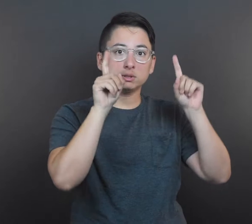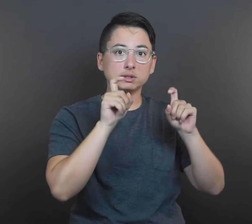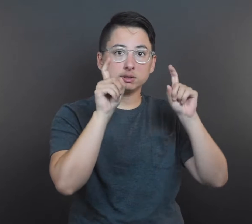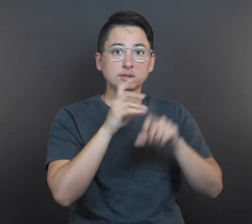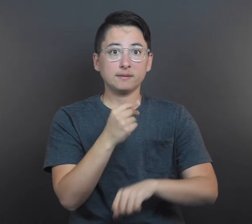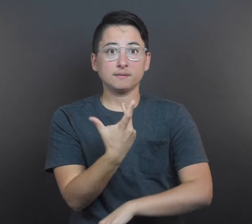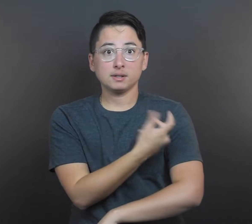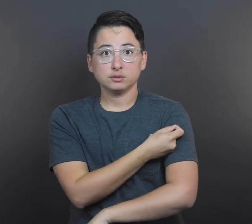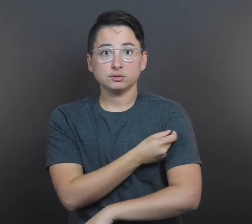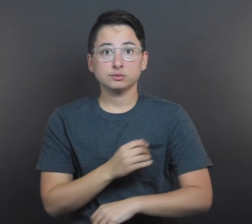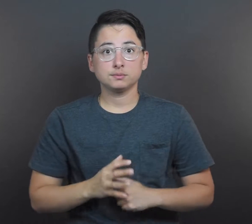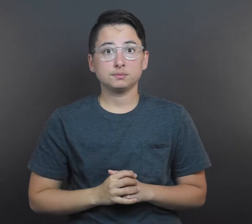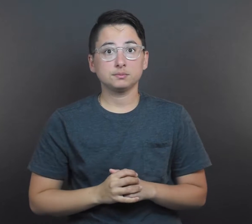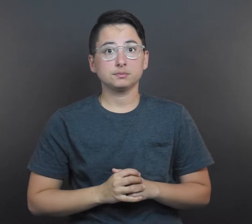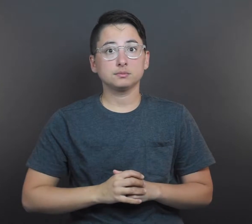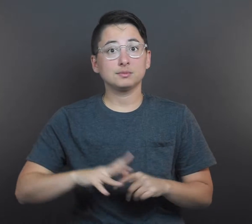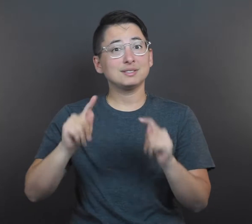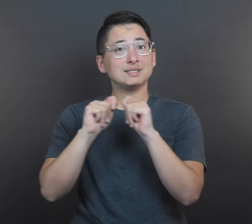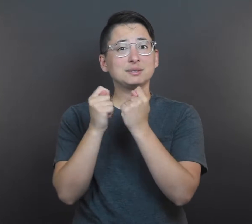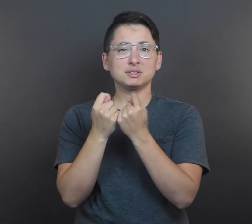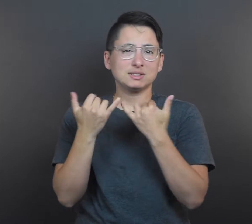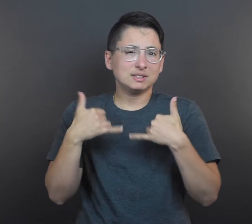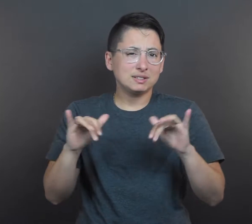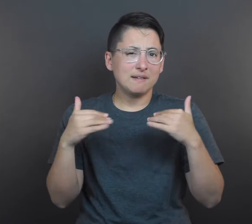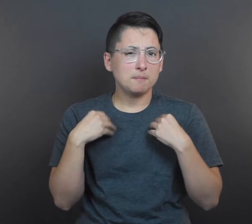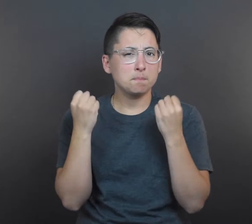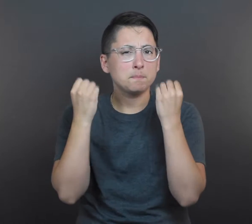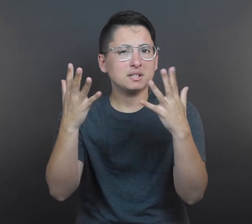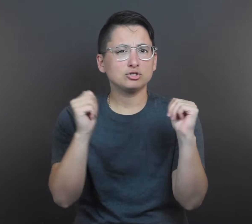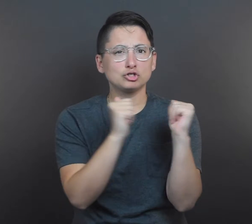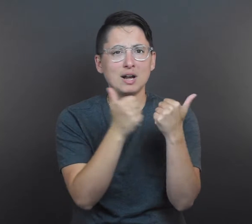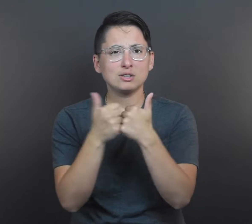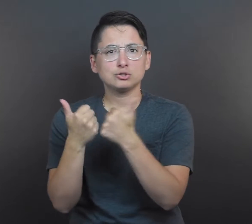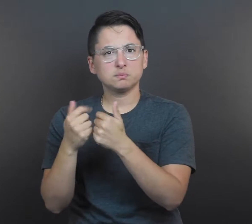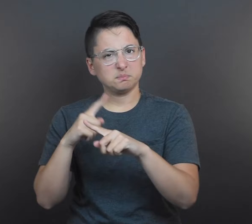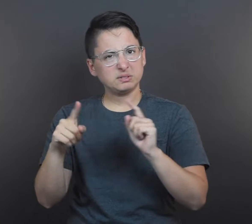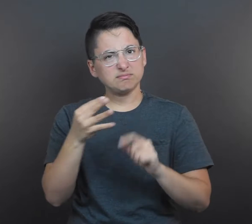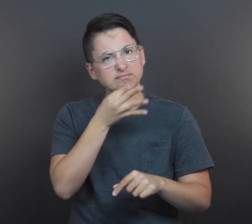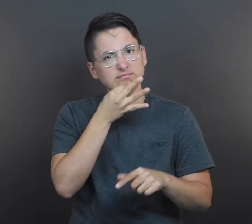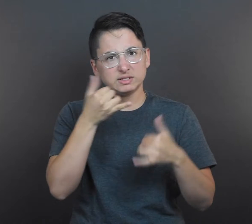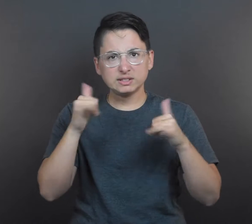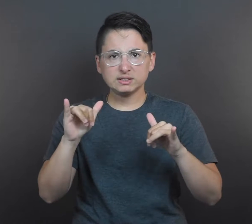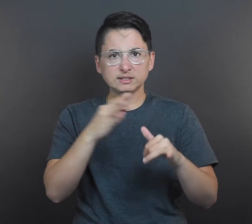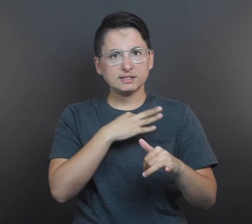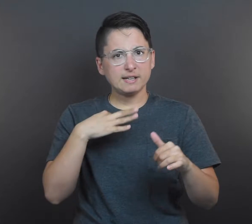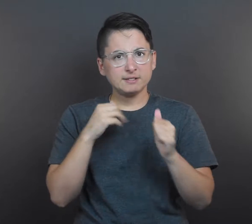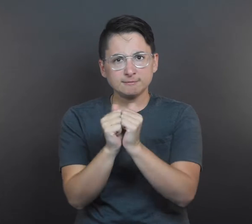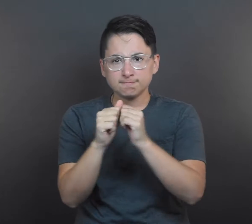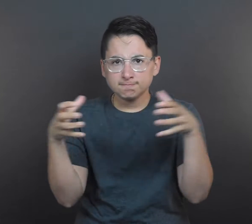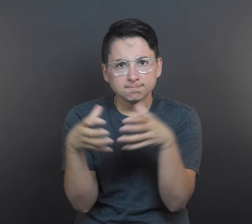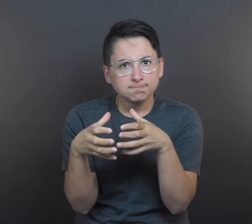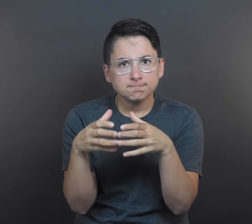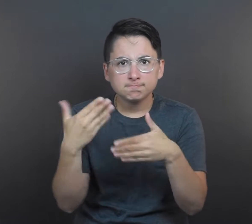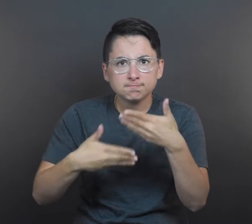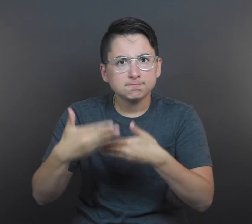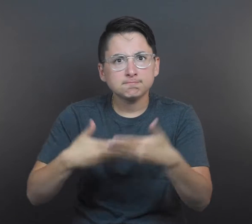tirelessly respond to community during COVID-19, whilst promoting self-care amongst its staff.